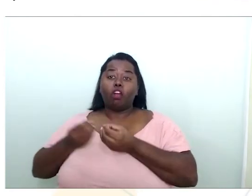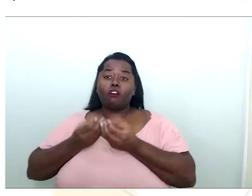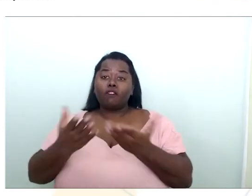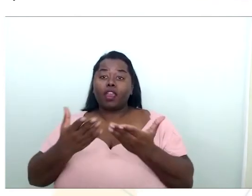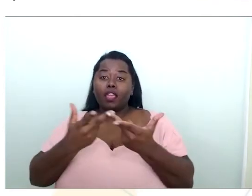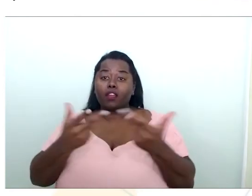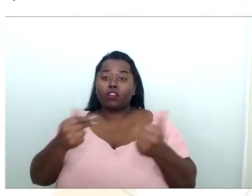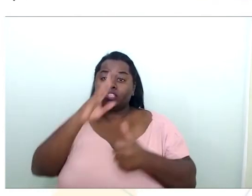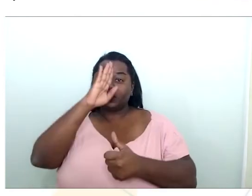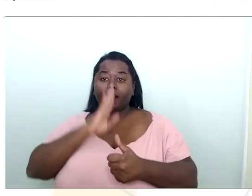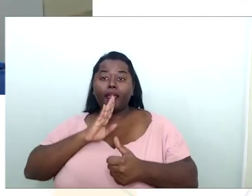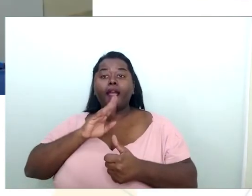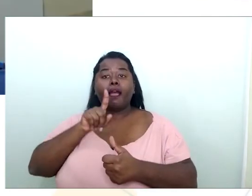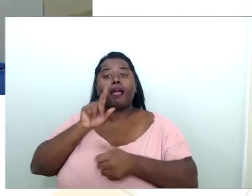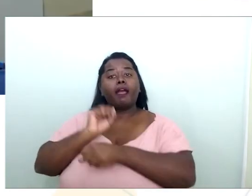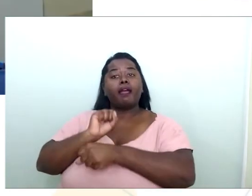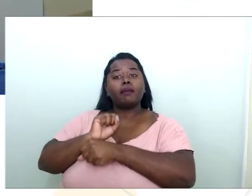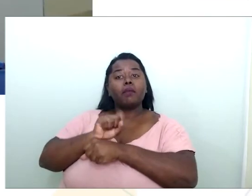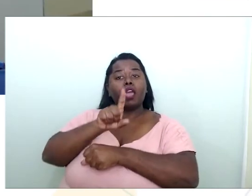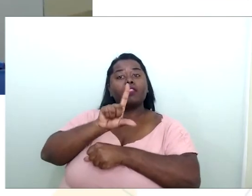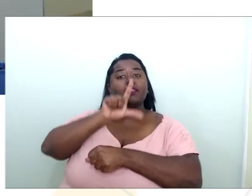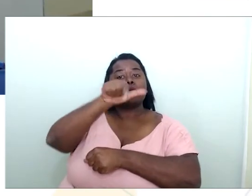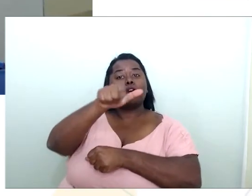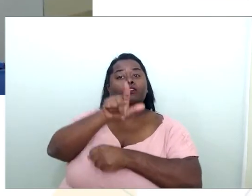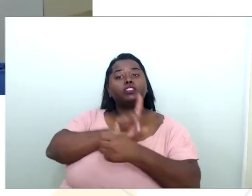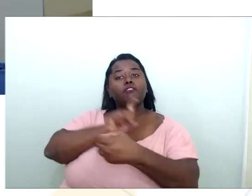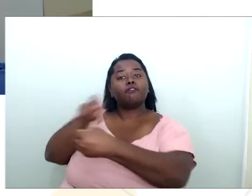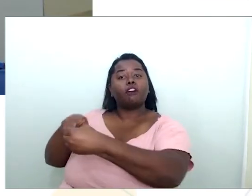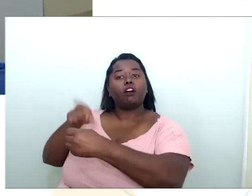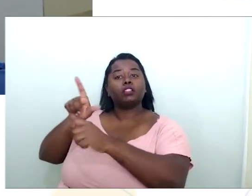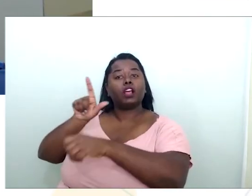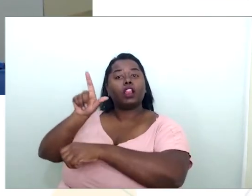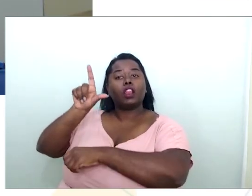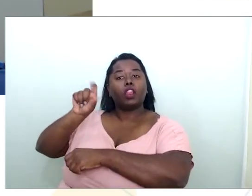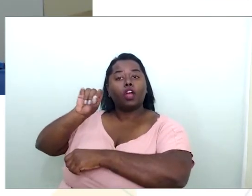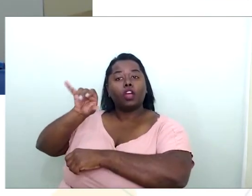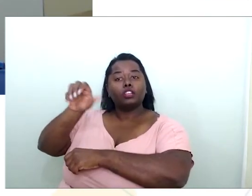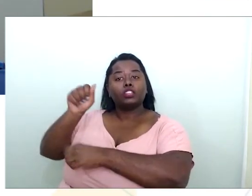or will come back and one could argue that it's a new pathway that some people